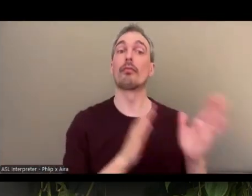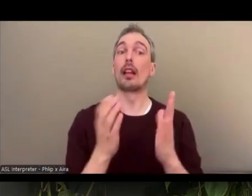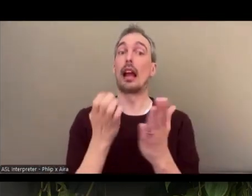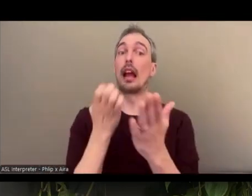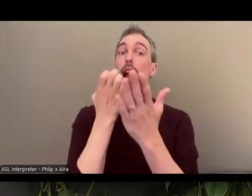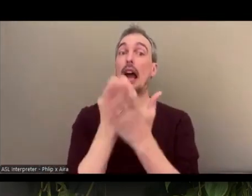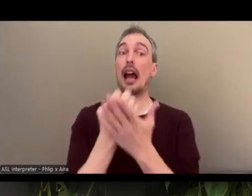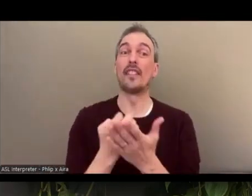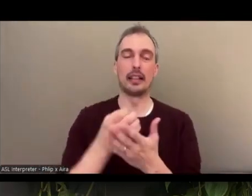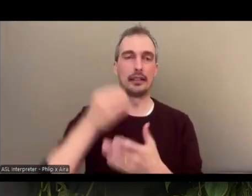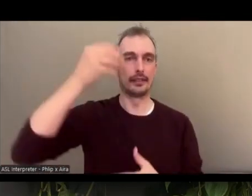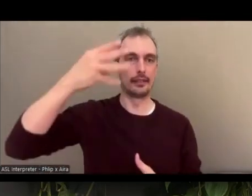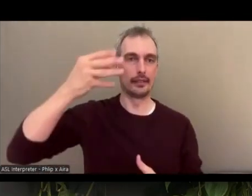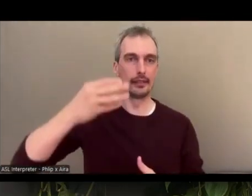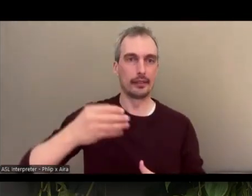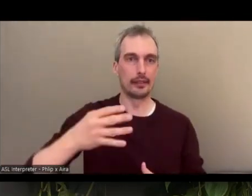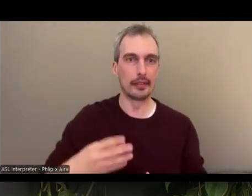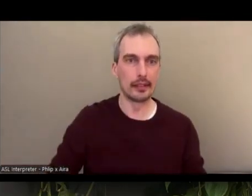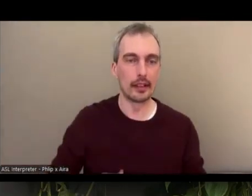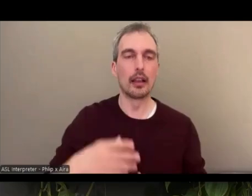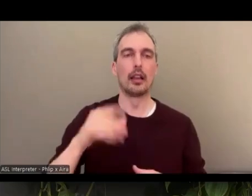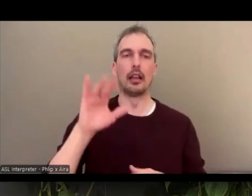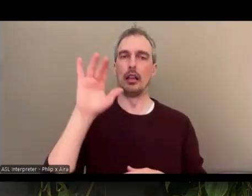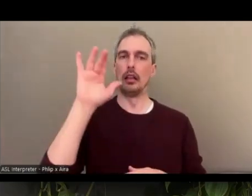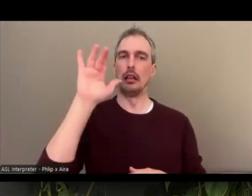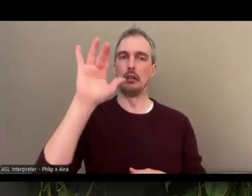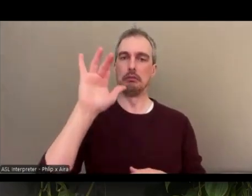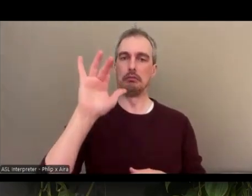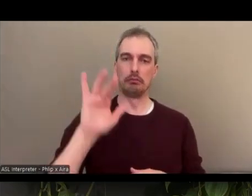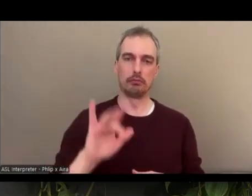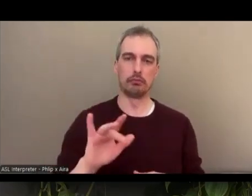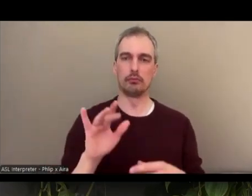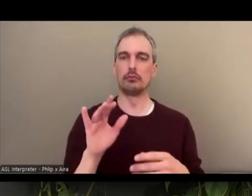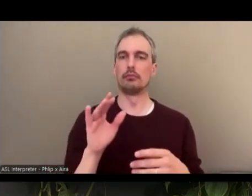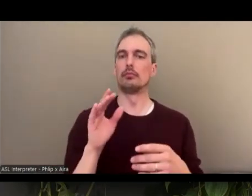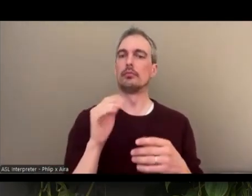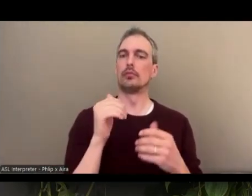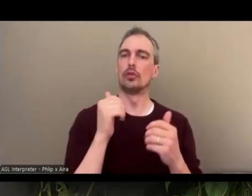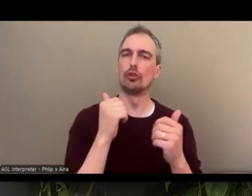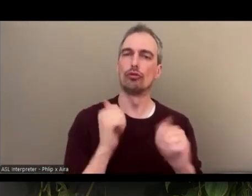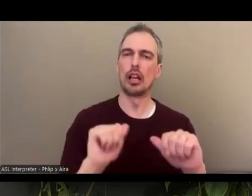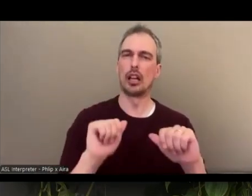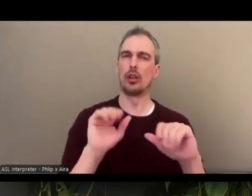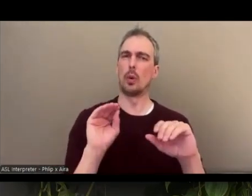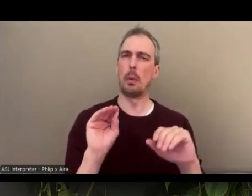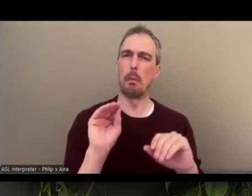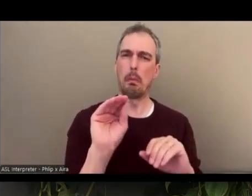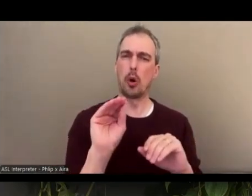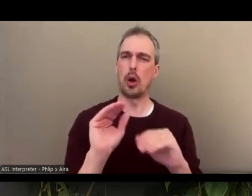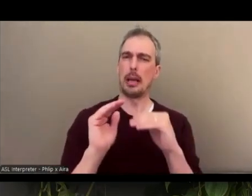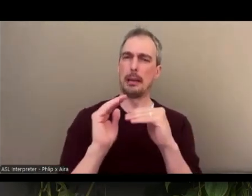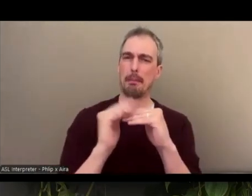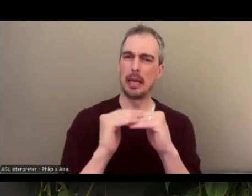proof points for each stage. By doing my best to log the minimum state that must have been true if